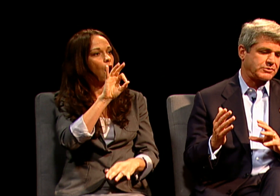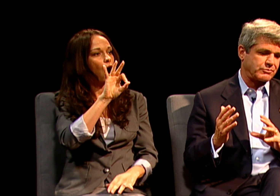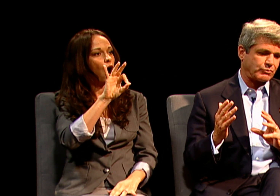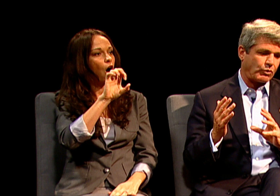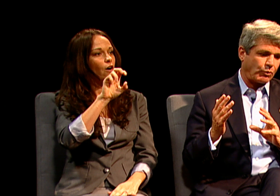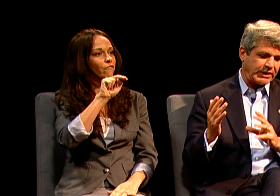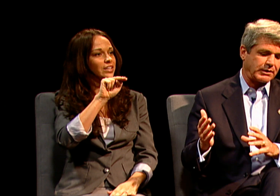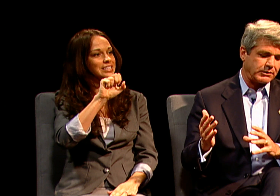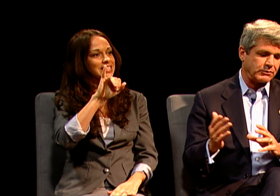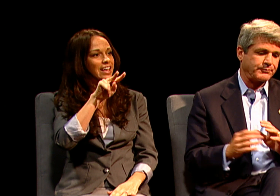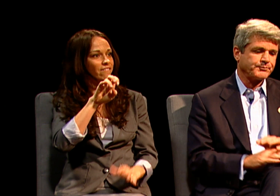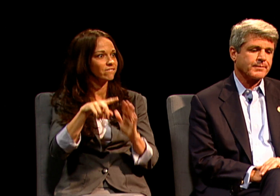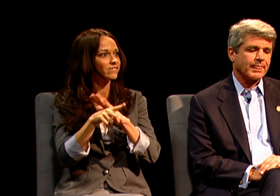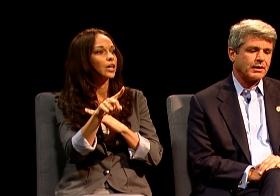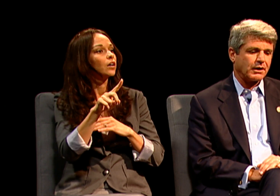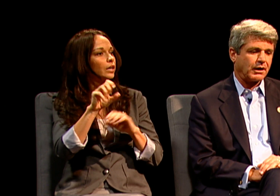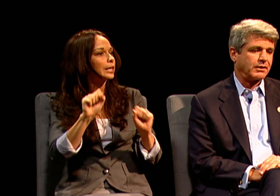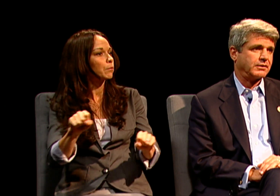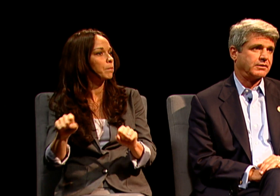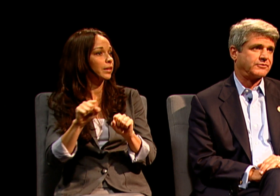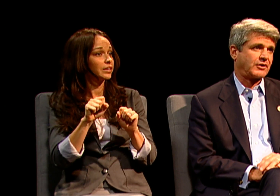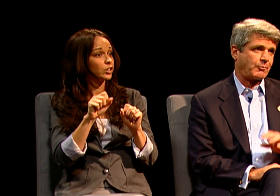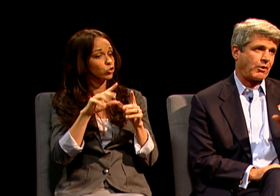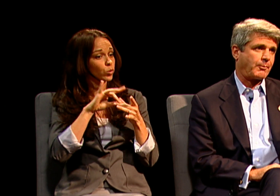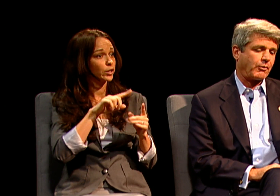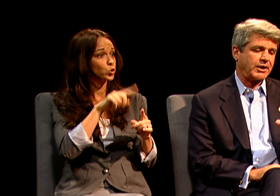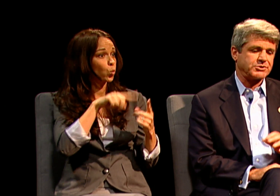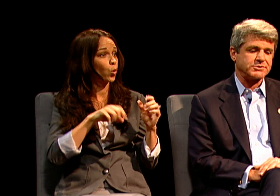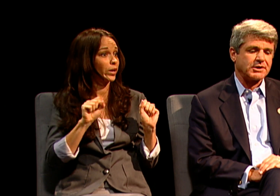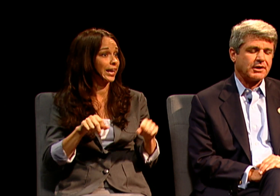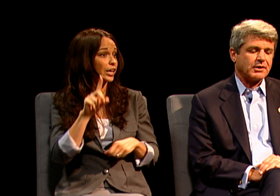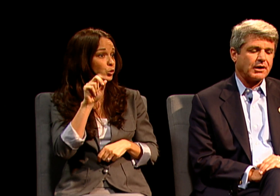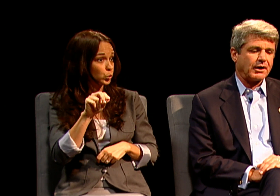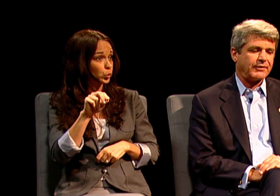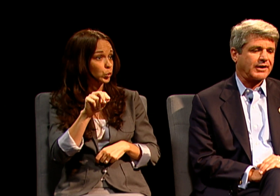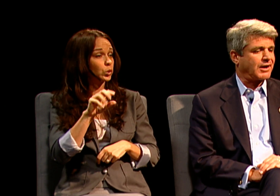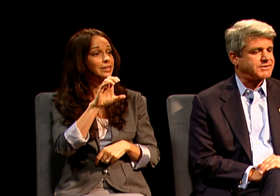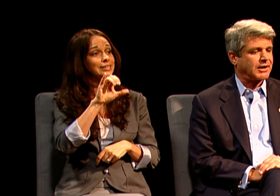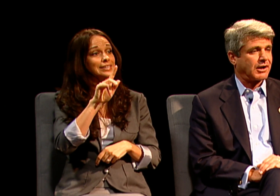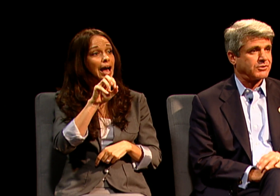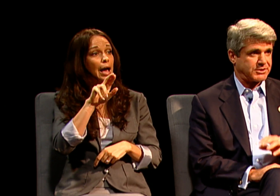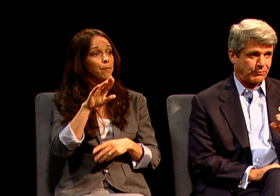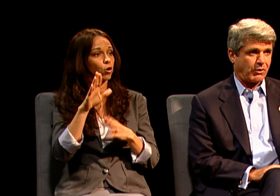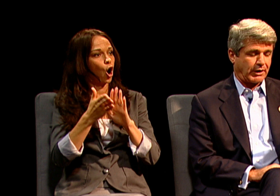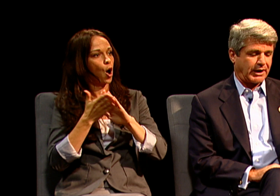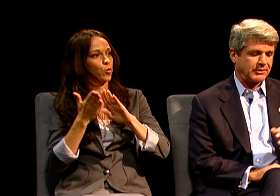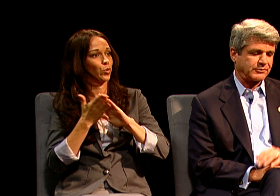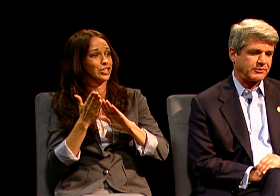IN TERMS OF WHAT WE CAN DO IN CYBER OPERATIONS. THAT KIND OF TECHNOLOGY IN THE WRONG HANDS